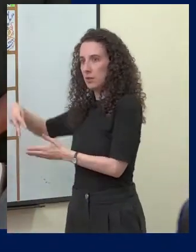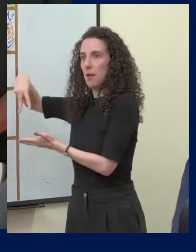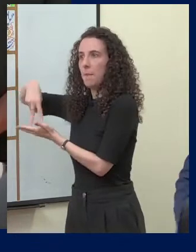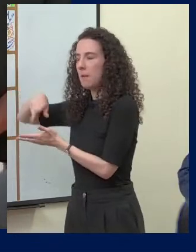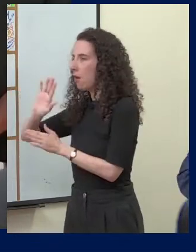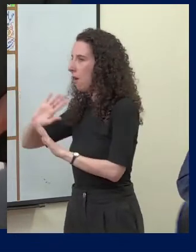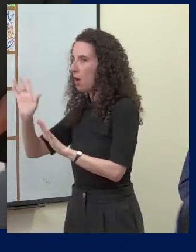We are going to change that.